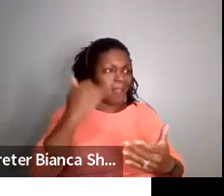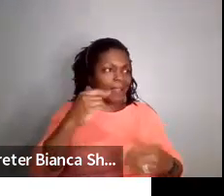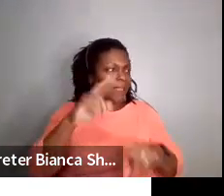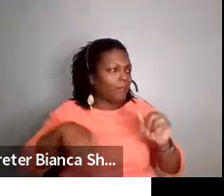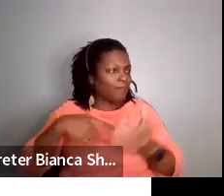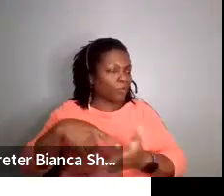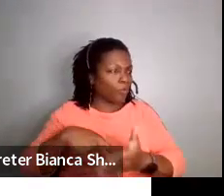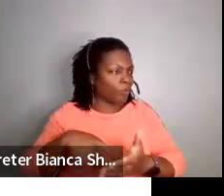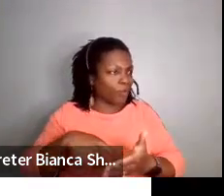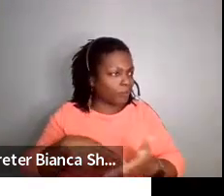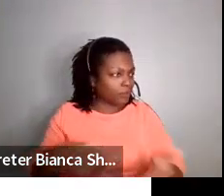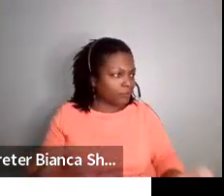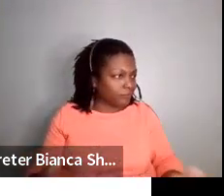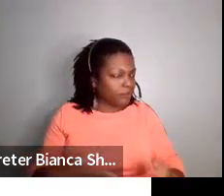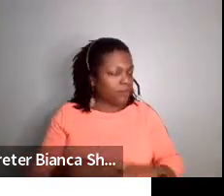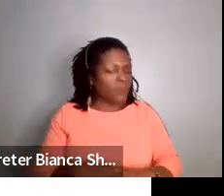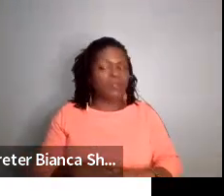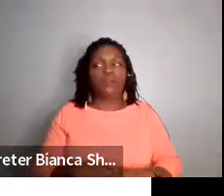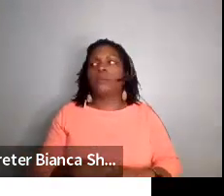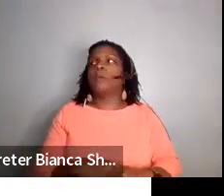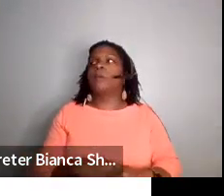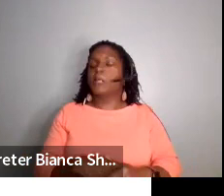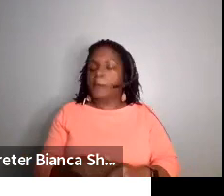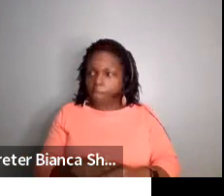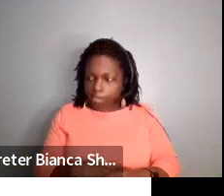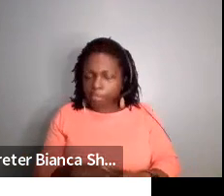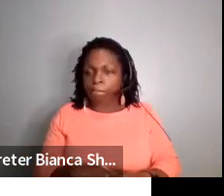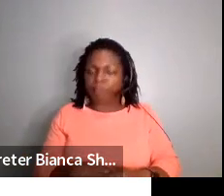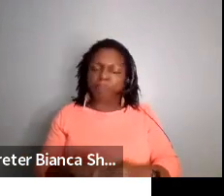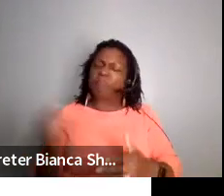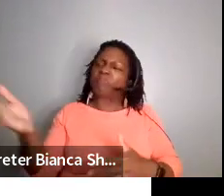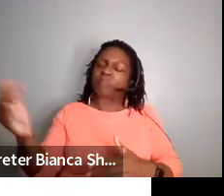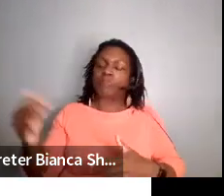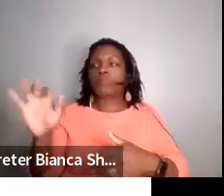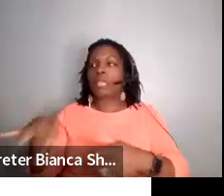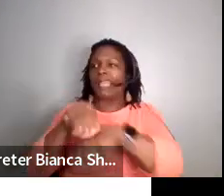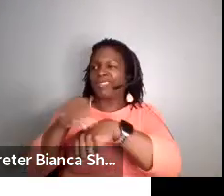So once I realized what the problem was, I referred them to the counseling center, the counseling center.